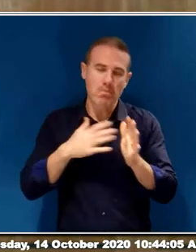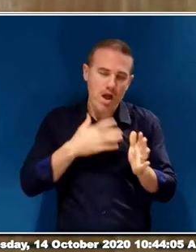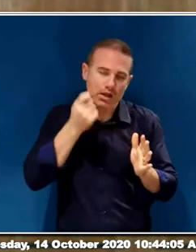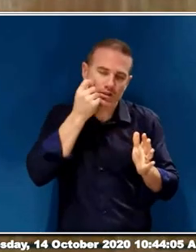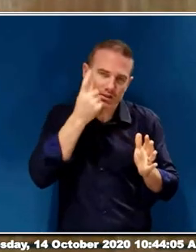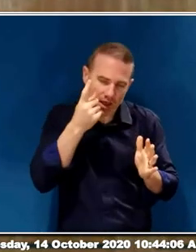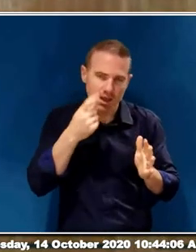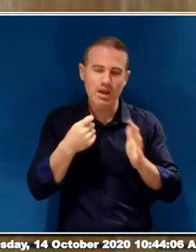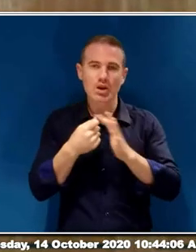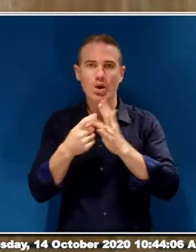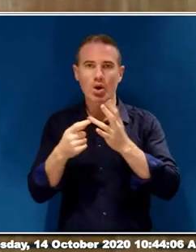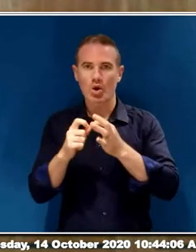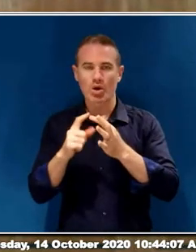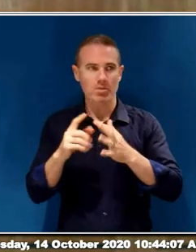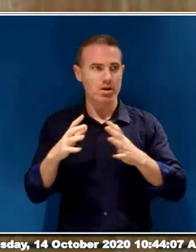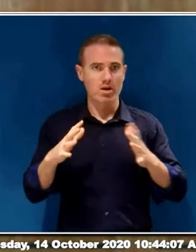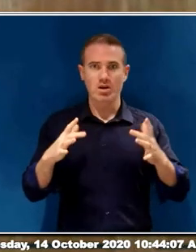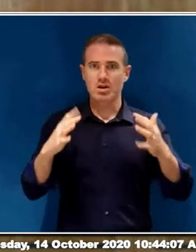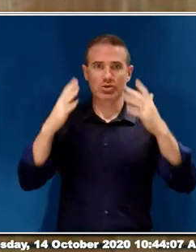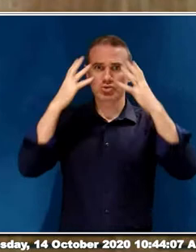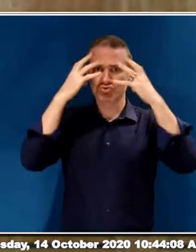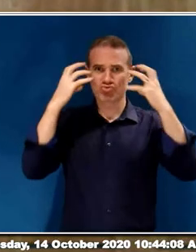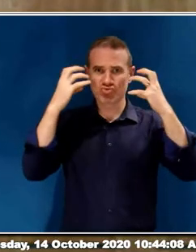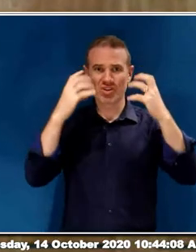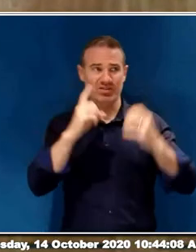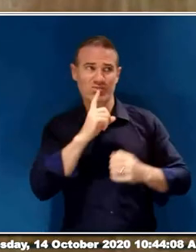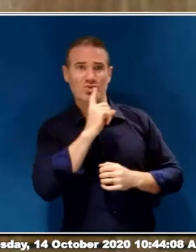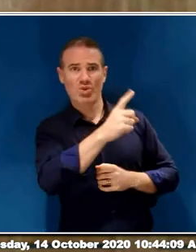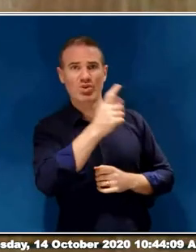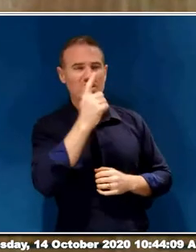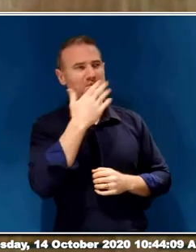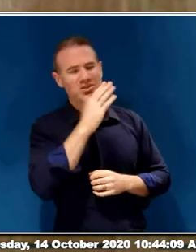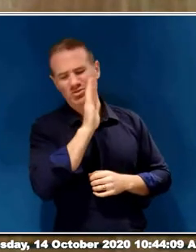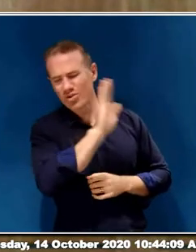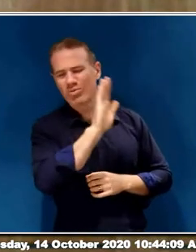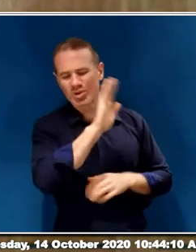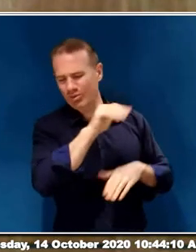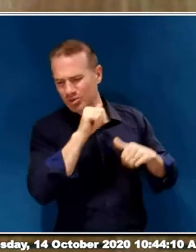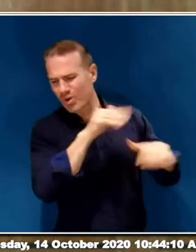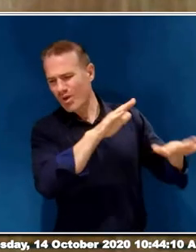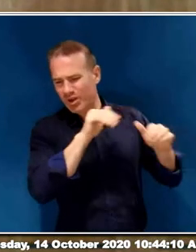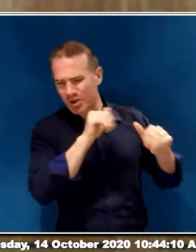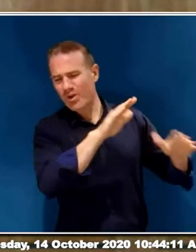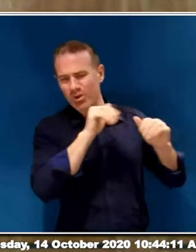Had asked her numerous times to stop and go away to which she continued